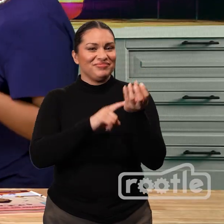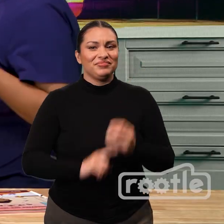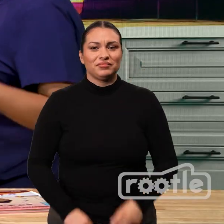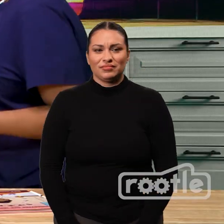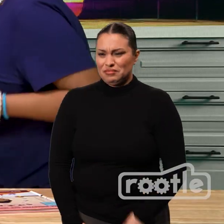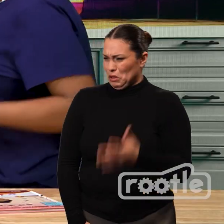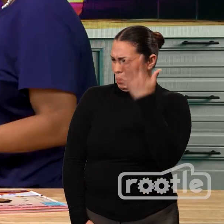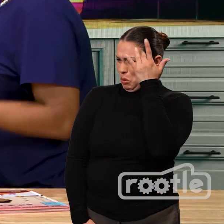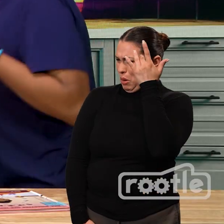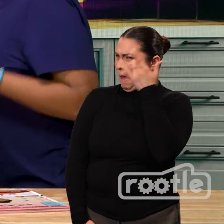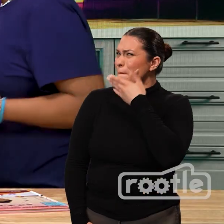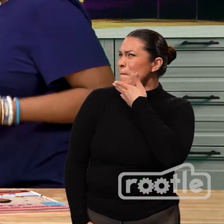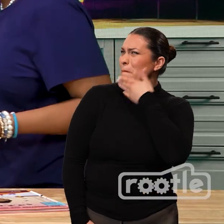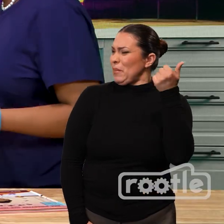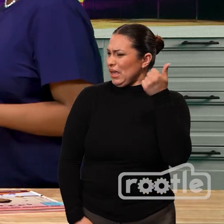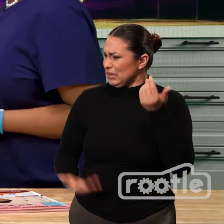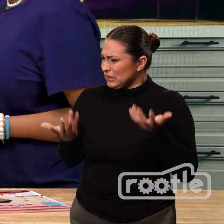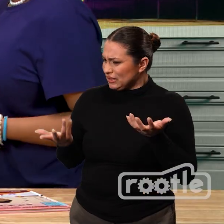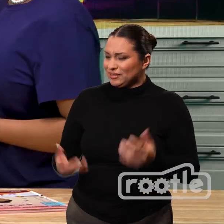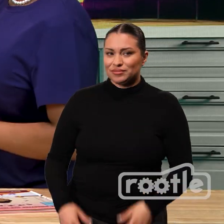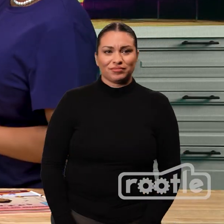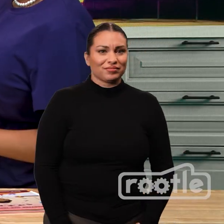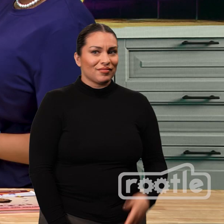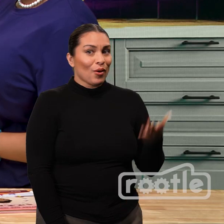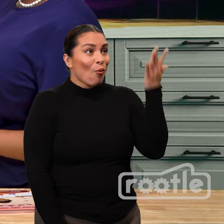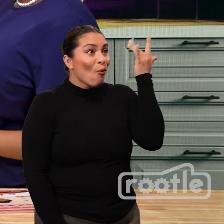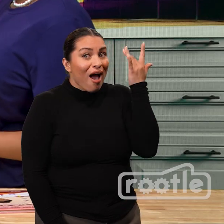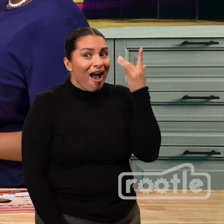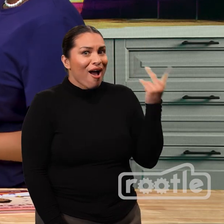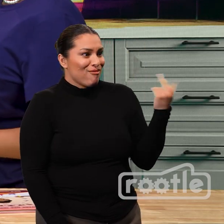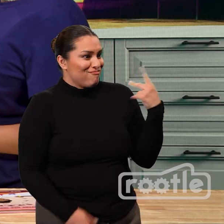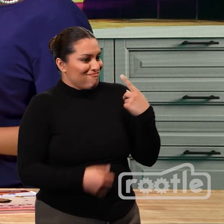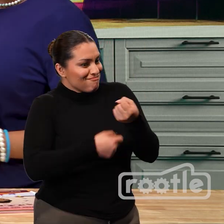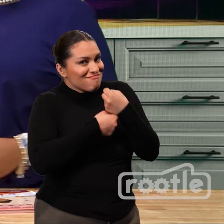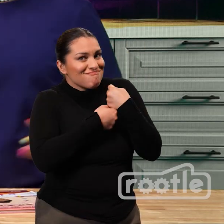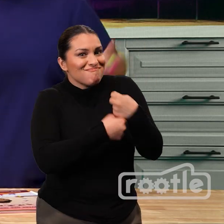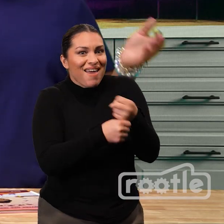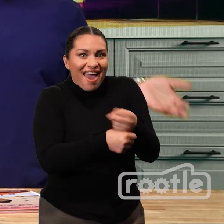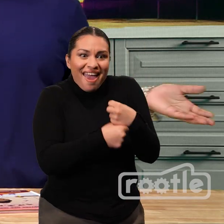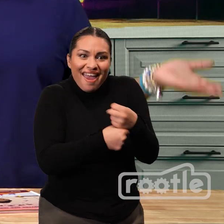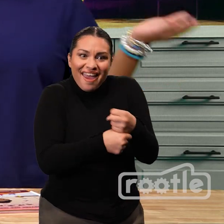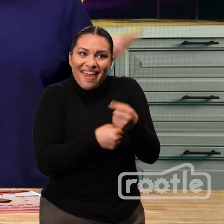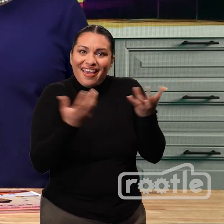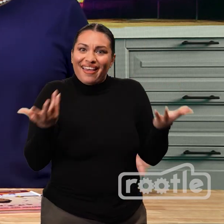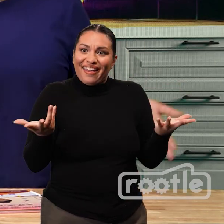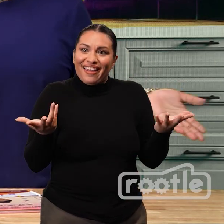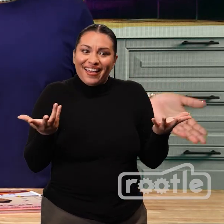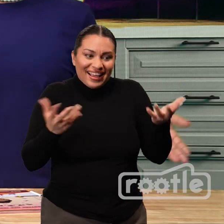What makes it the best bouncy ball ever? Because I made it with you. And we made it with science.